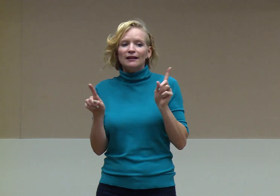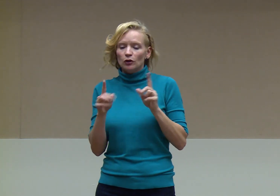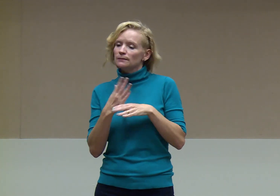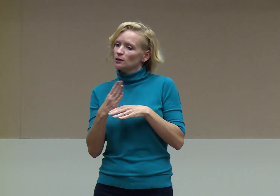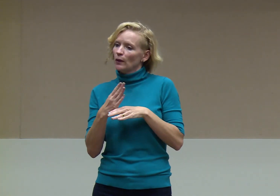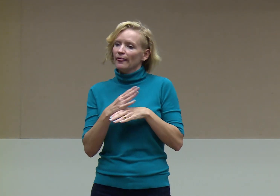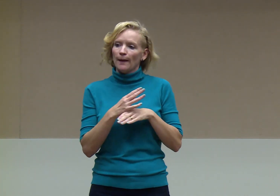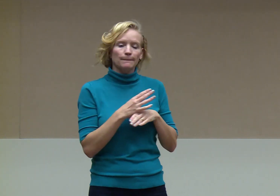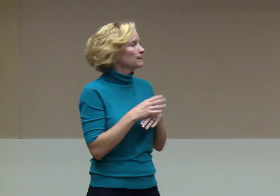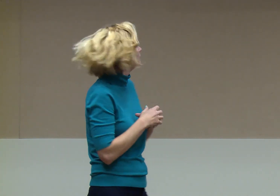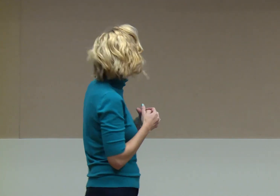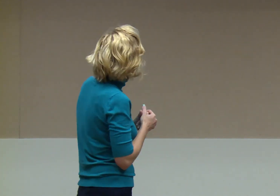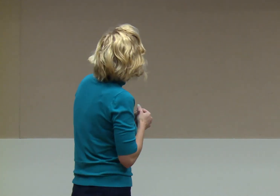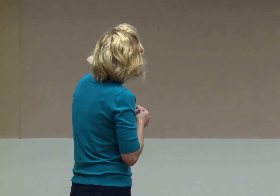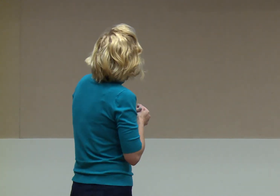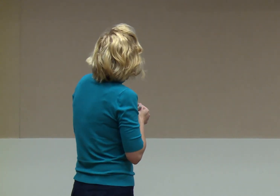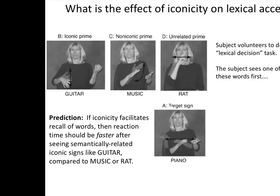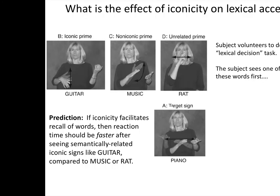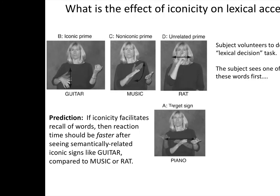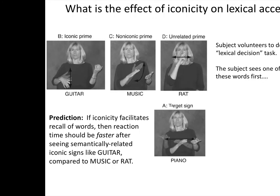analyze if there's a difference between them.